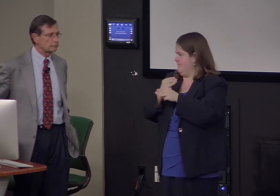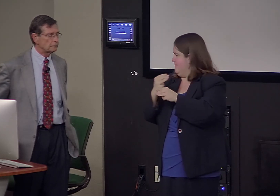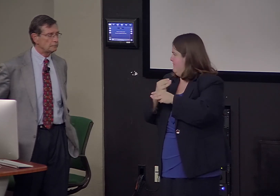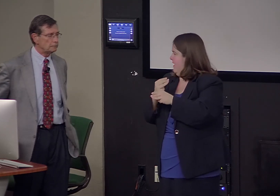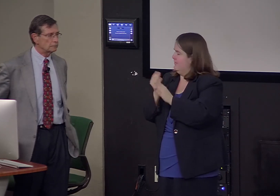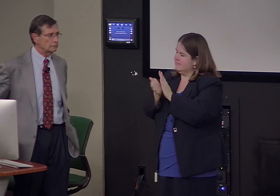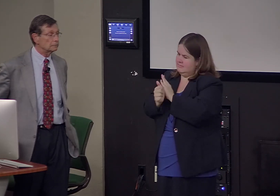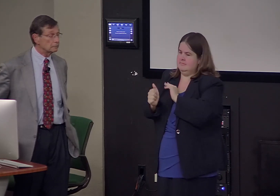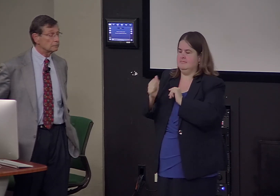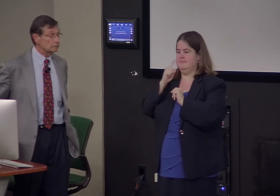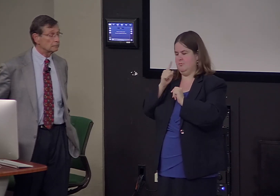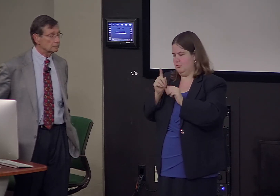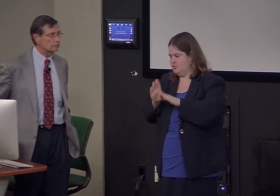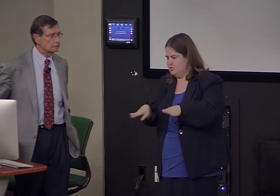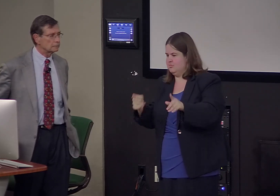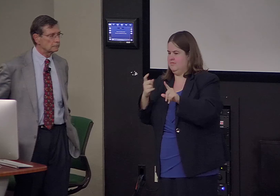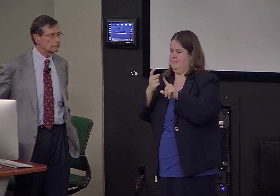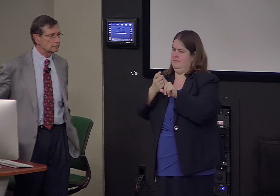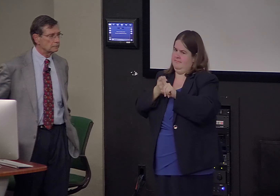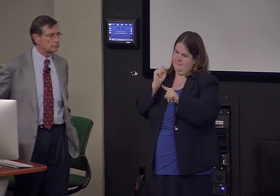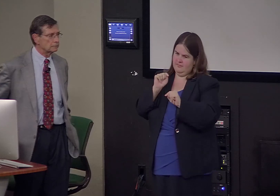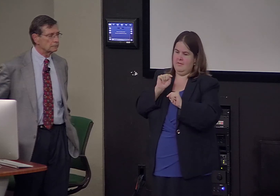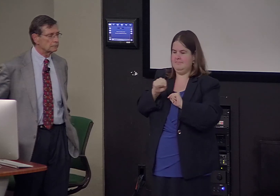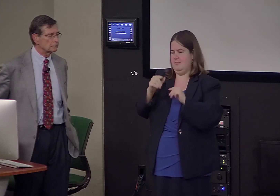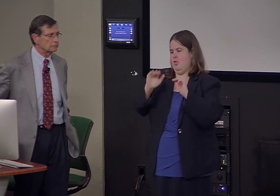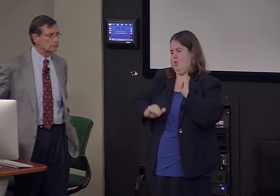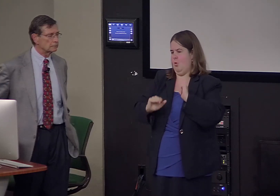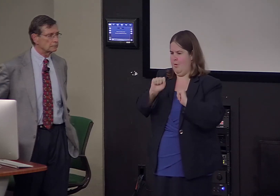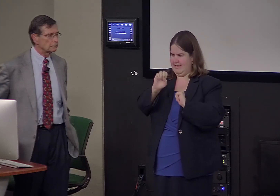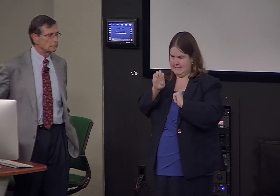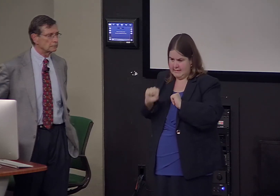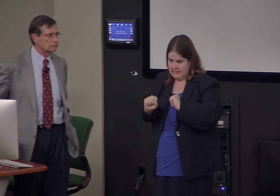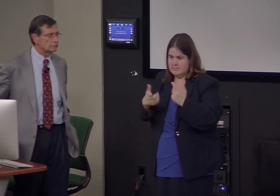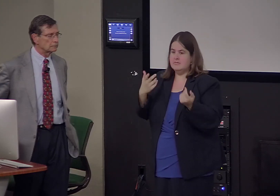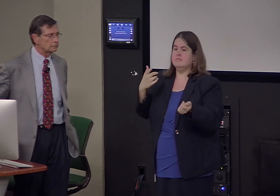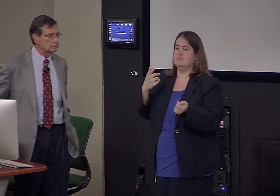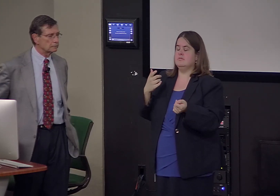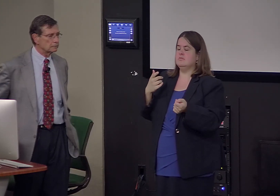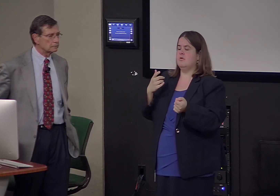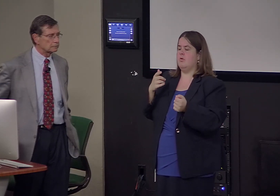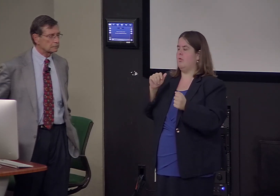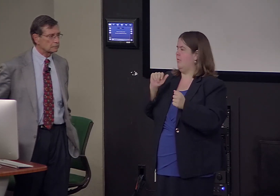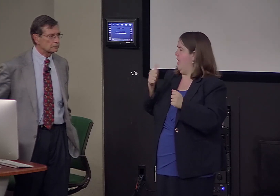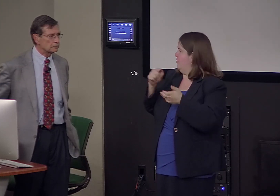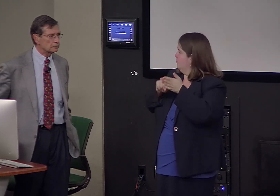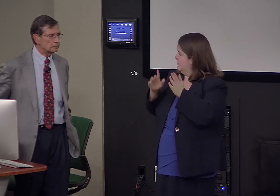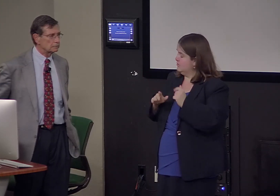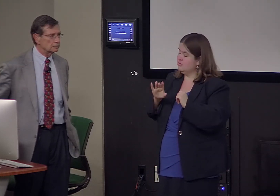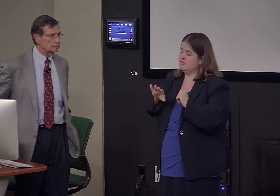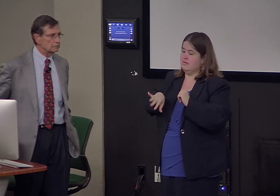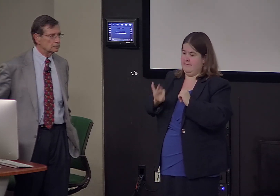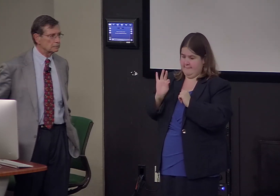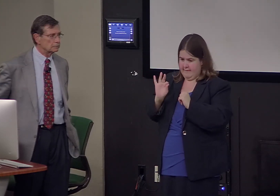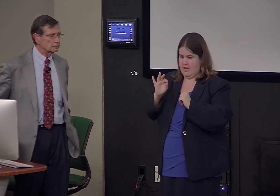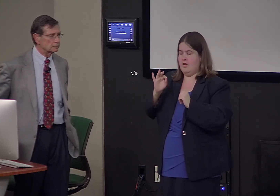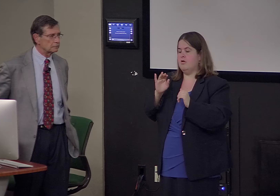in children from low SCS and what they found is that they studied children adolescents,